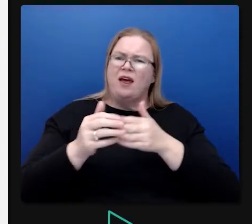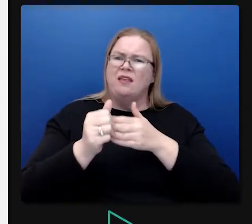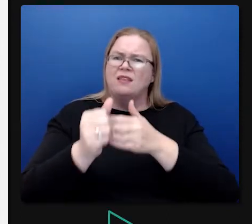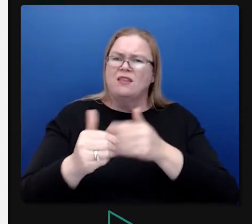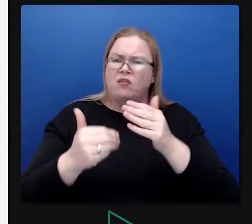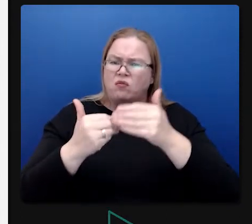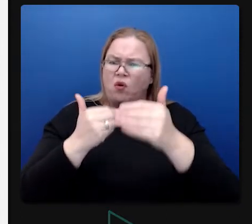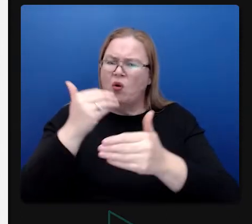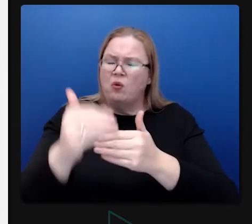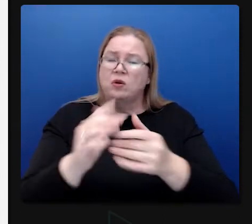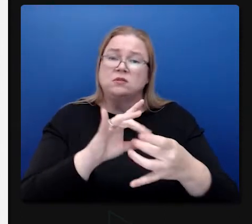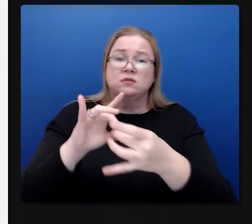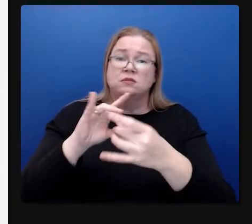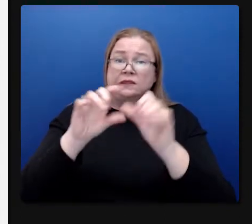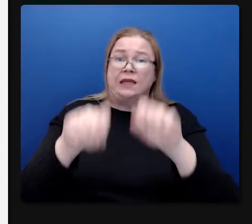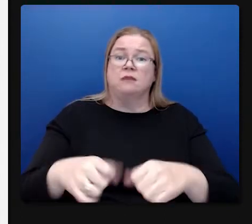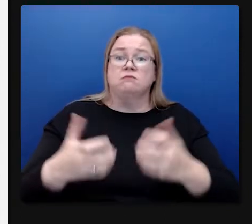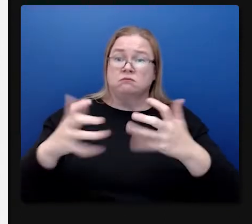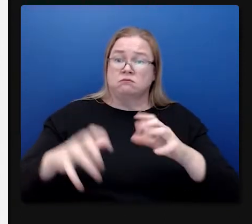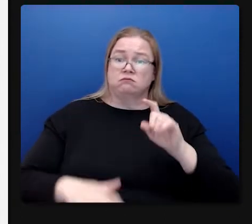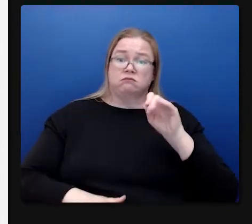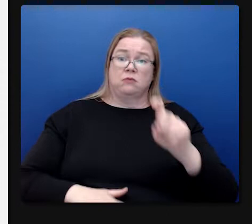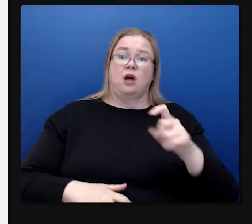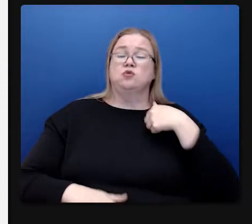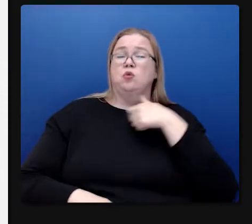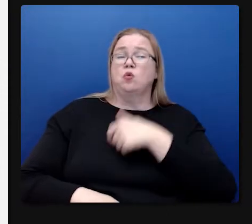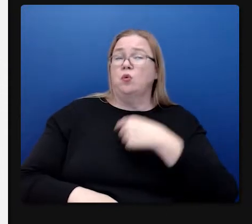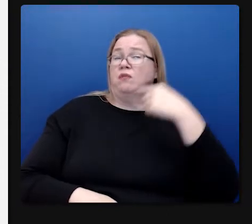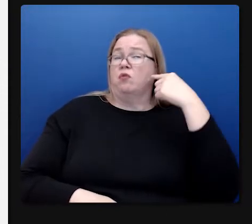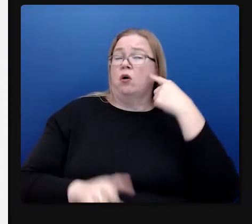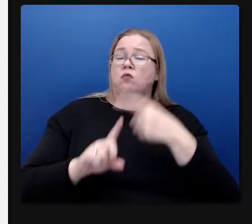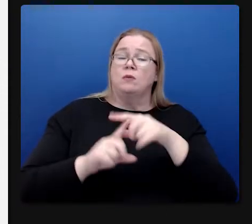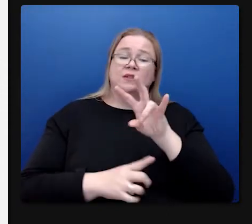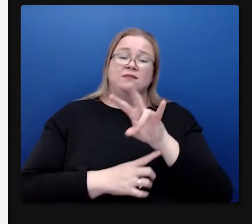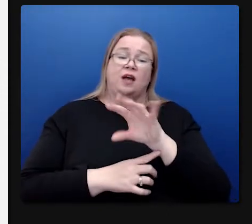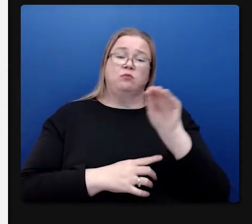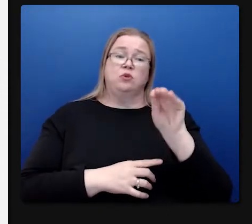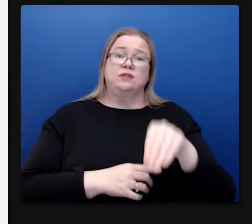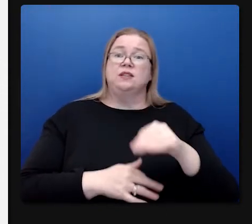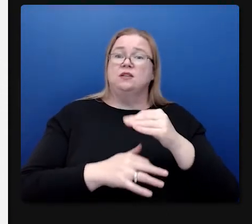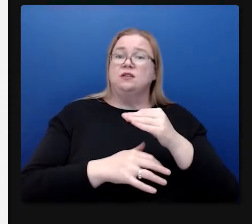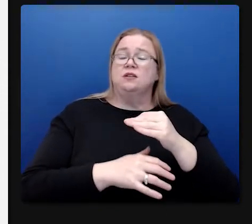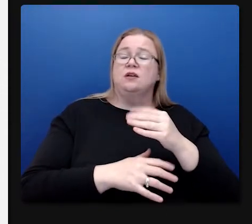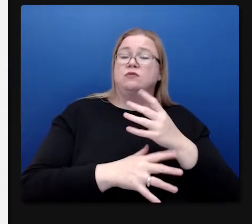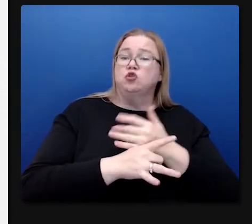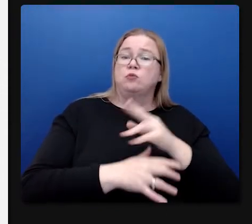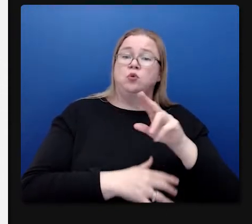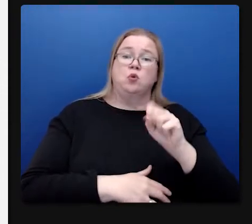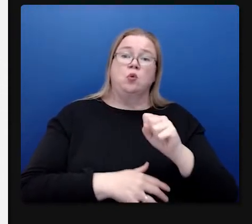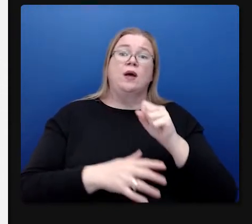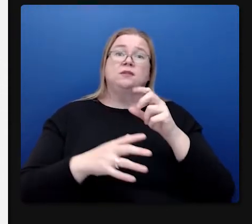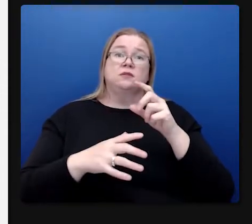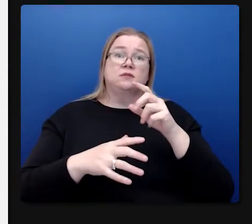around which we can unite. Already at Xbox, we've heard from 75 percent of our German and US gamers surveyed